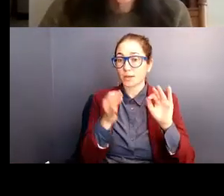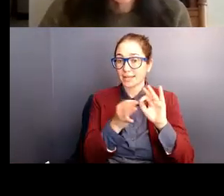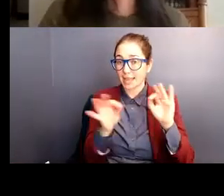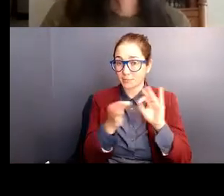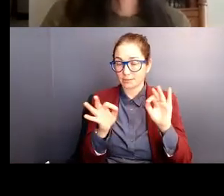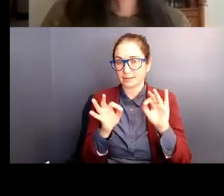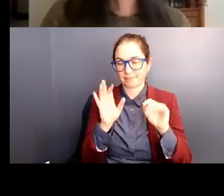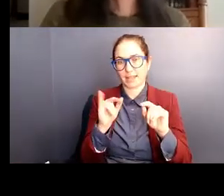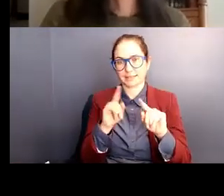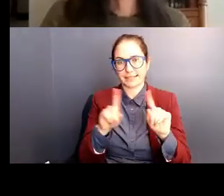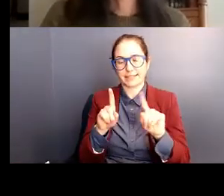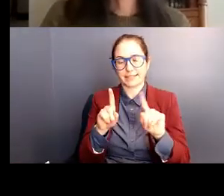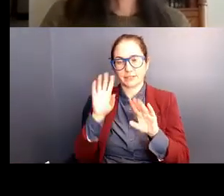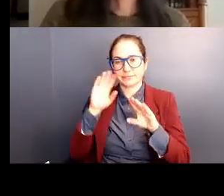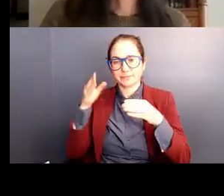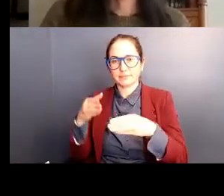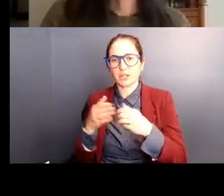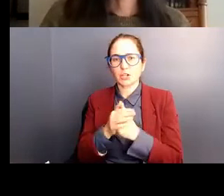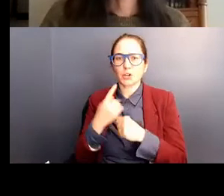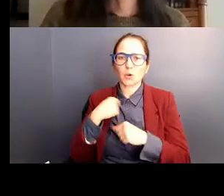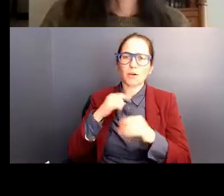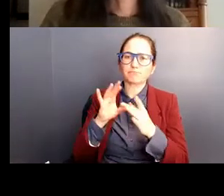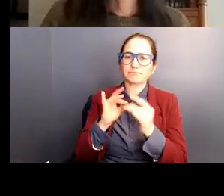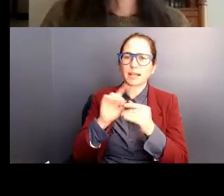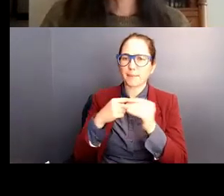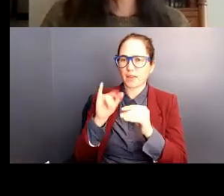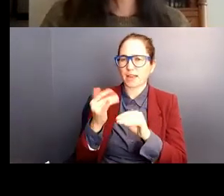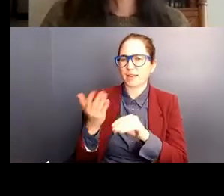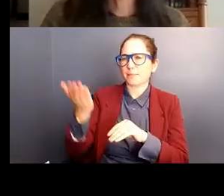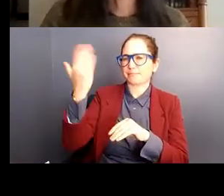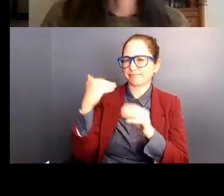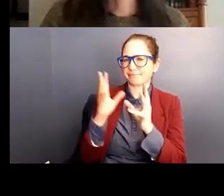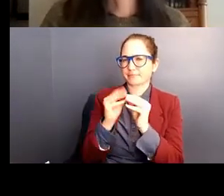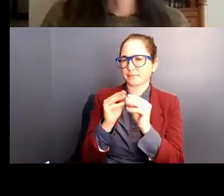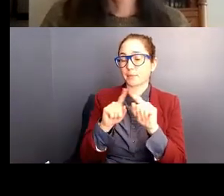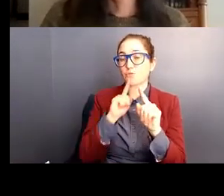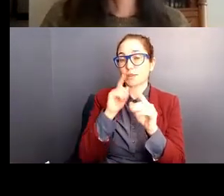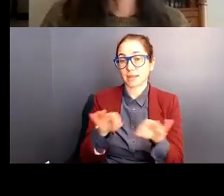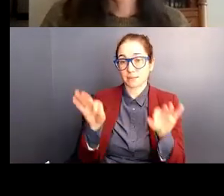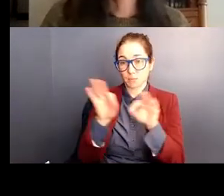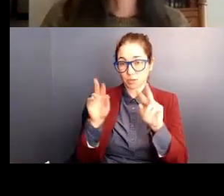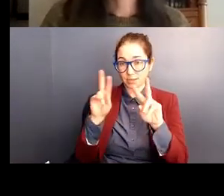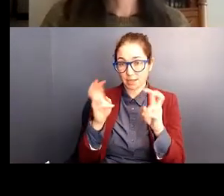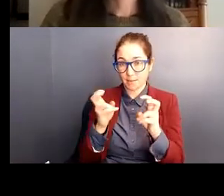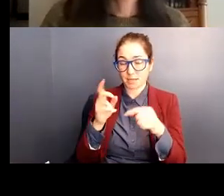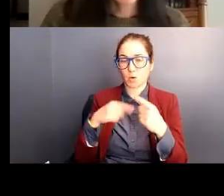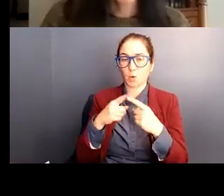about. We did talk about this a bit at the last session, but it's really important topic when we're talking about virtual